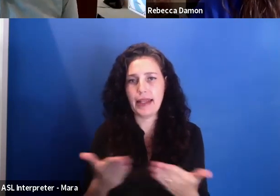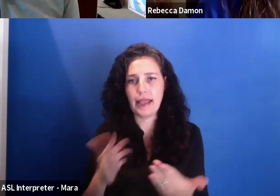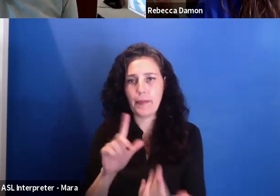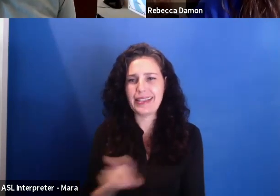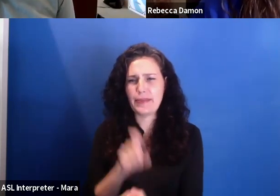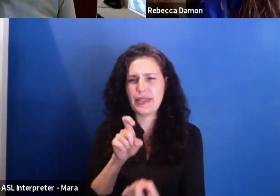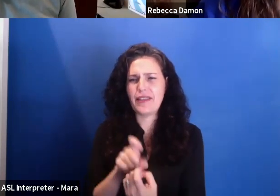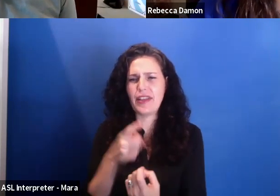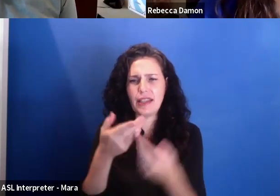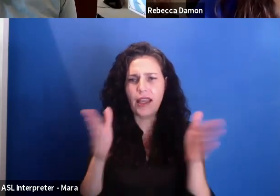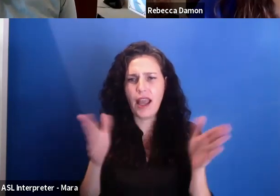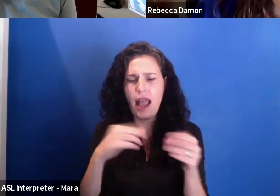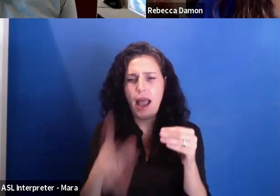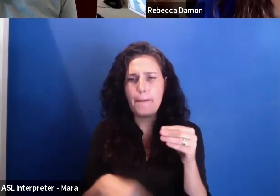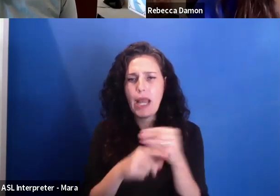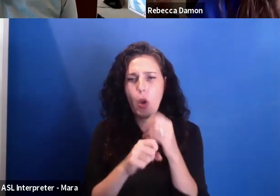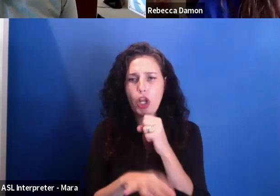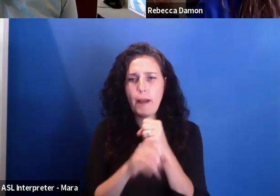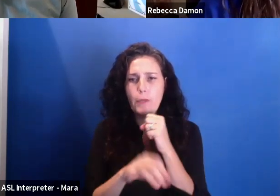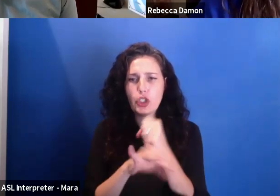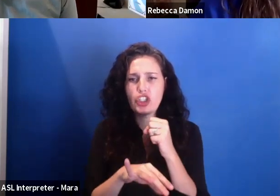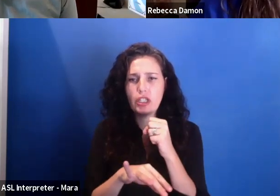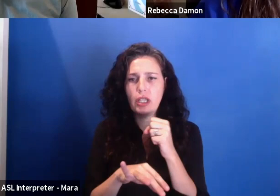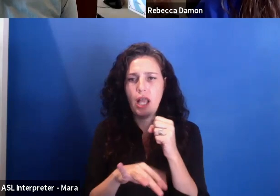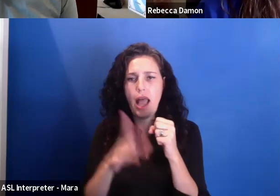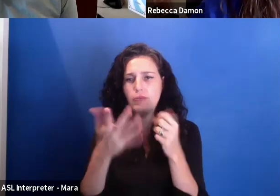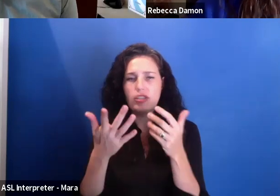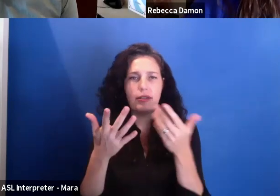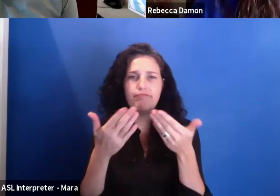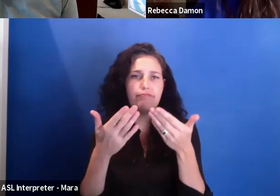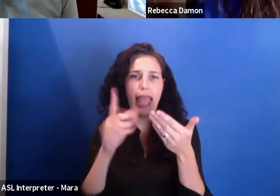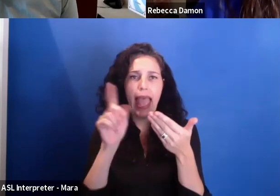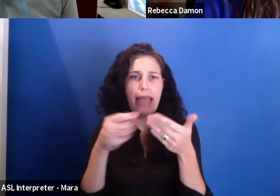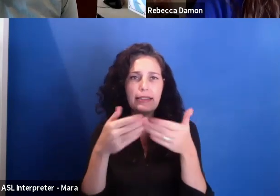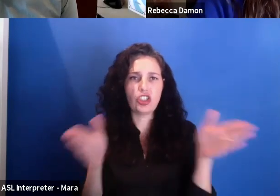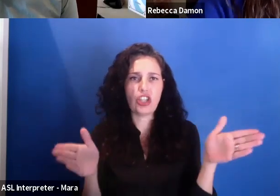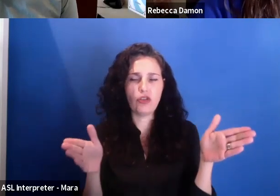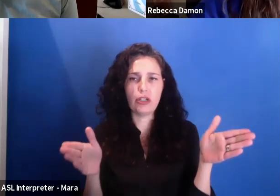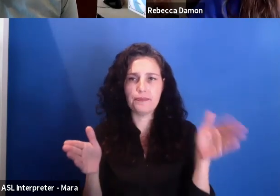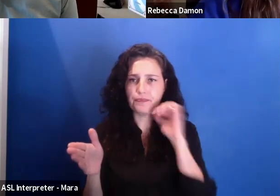a commercial that was booked. So I just want to ask this and then frame it up for any performer.